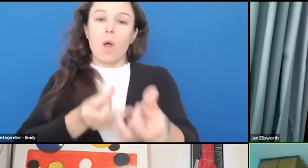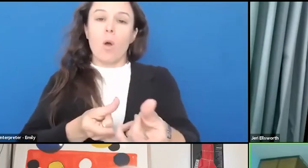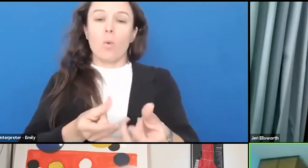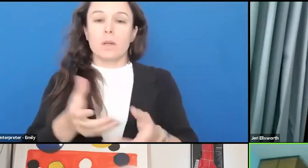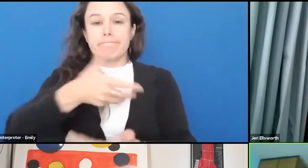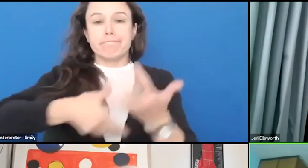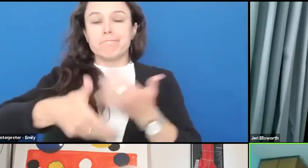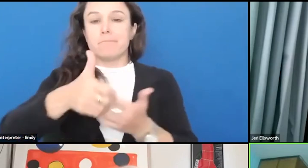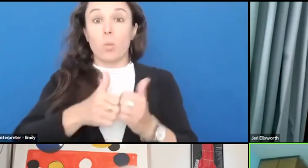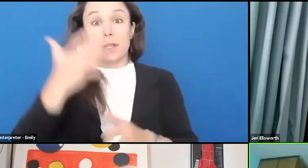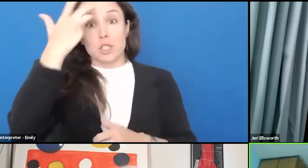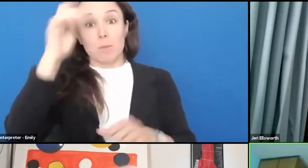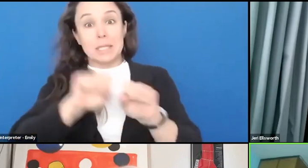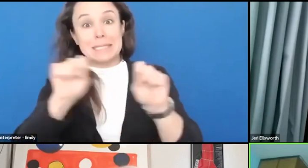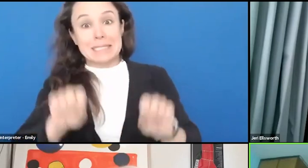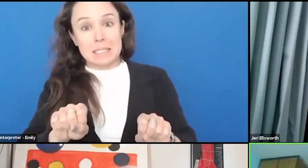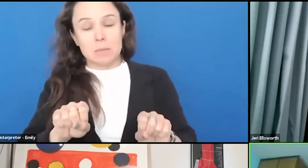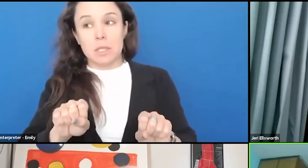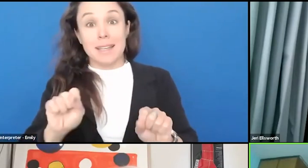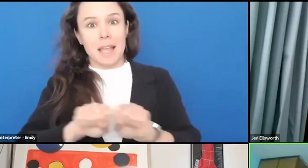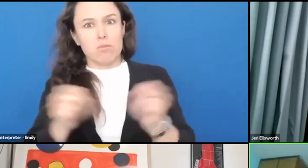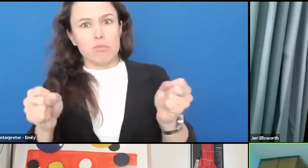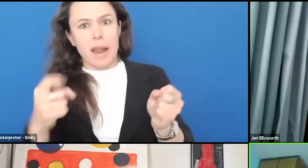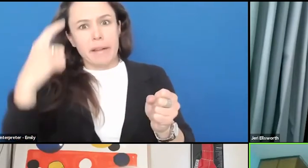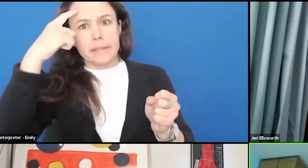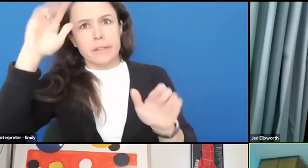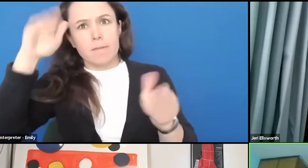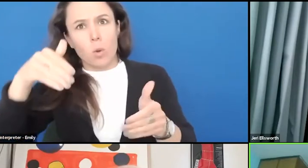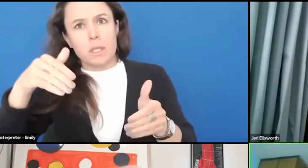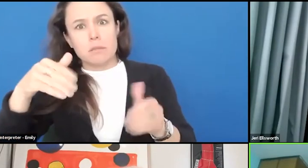all the time and they can either break our concentration or help us with our concentration,